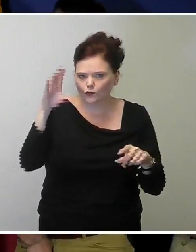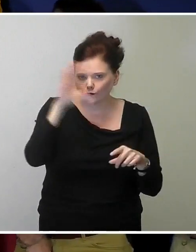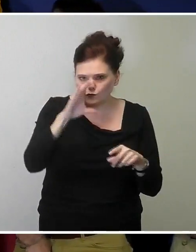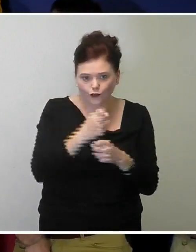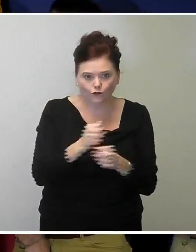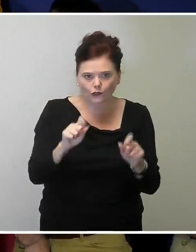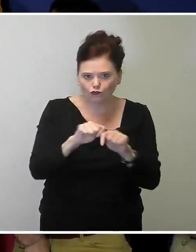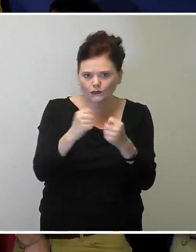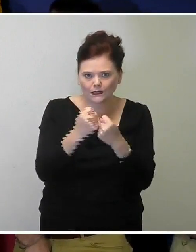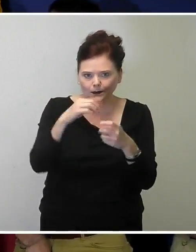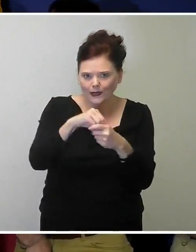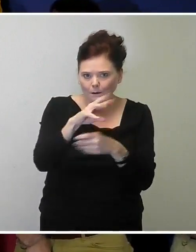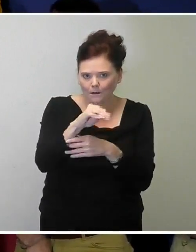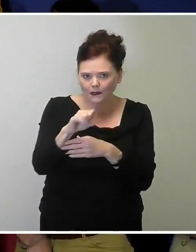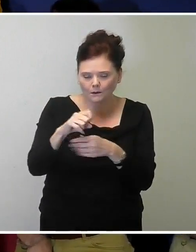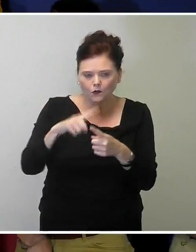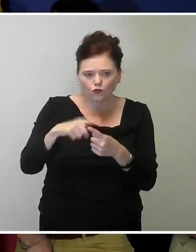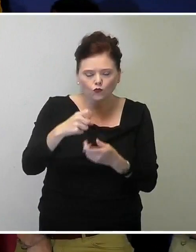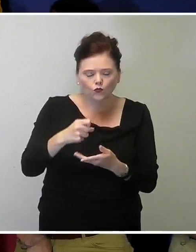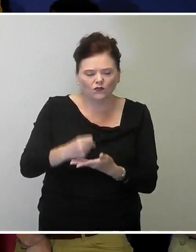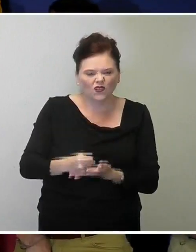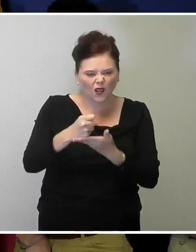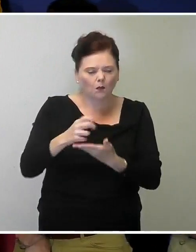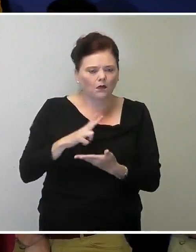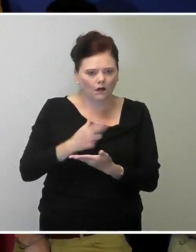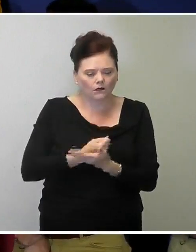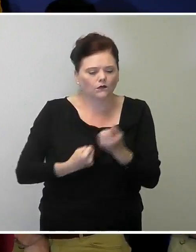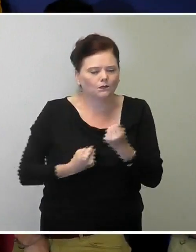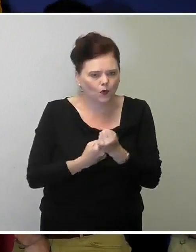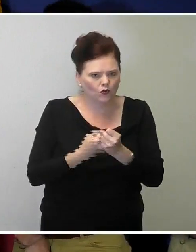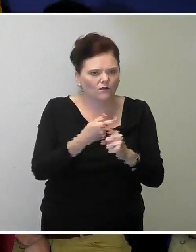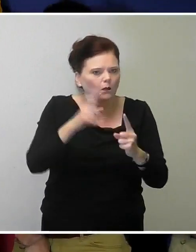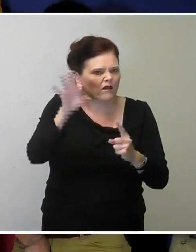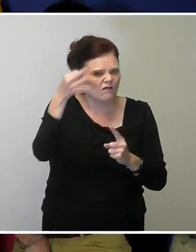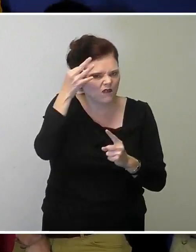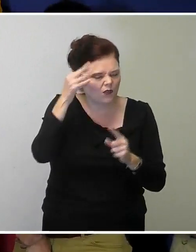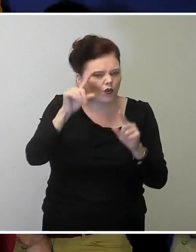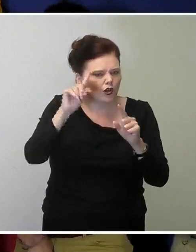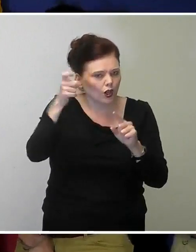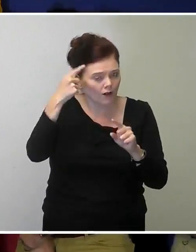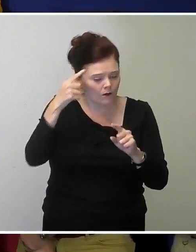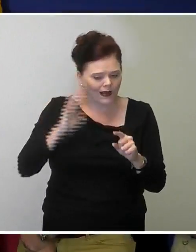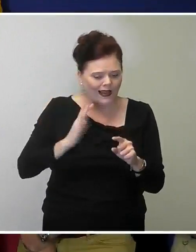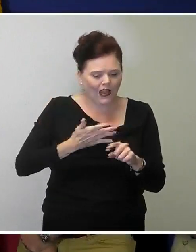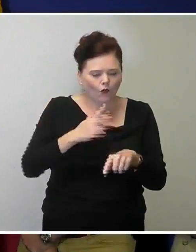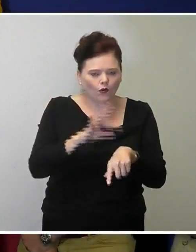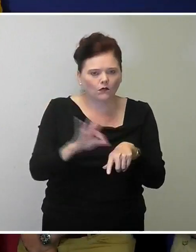TO GIVE YOU AN EXAMPLE, WE HAD MULTIPLE SEARCH AND RESCUE TEAMS HERE IN MISSISSIPPI TO SUPPORT US FROM THE FEDERAL